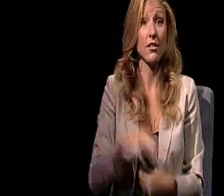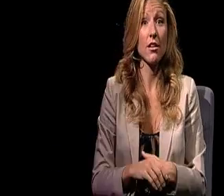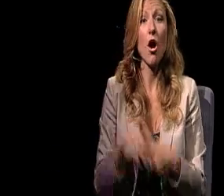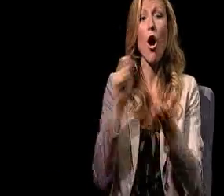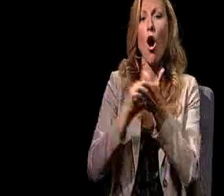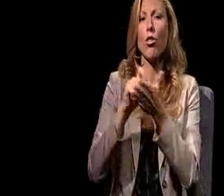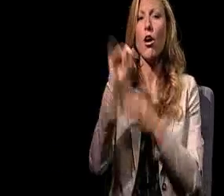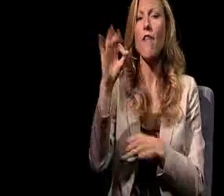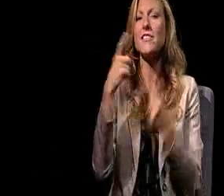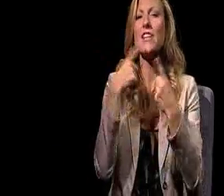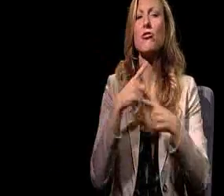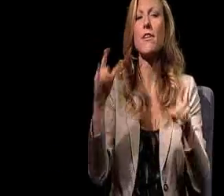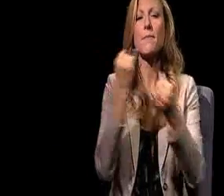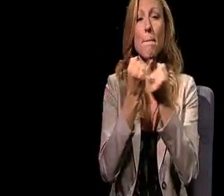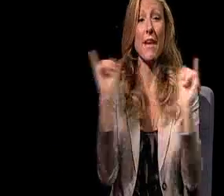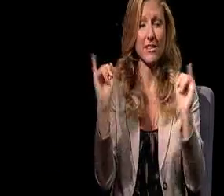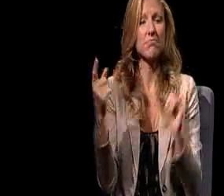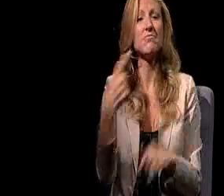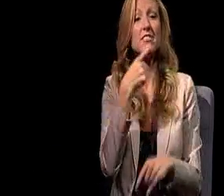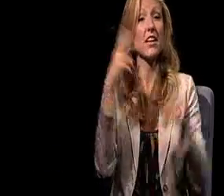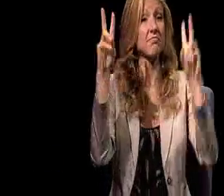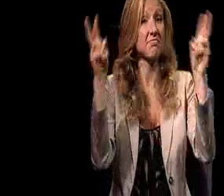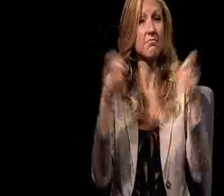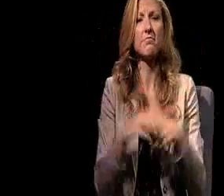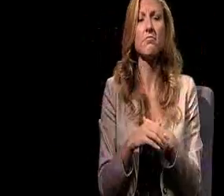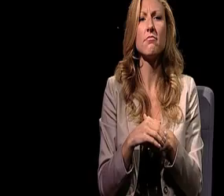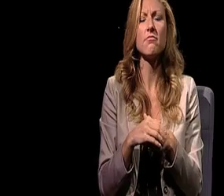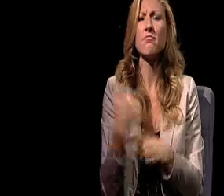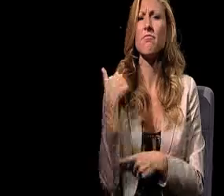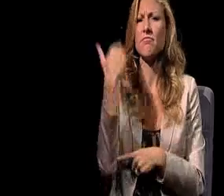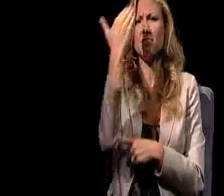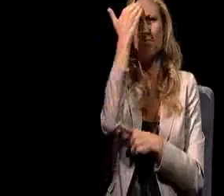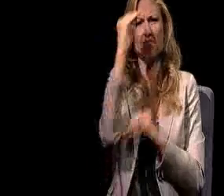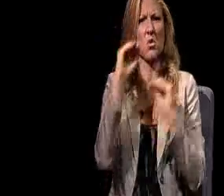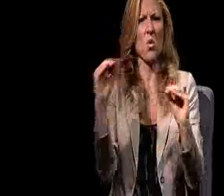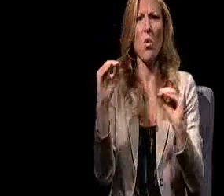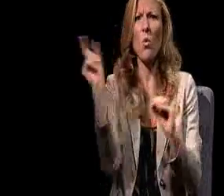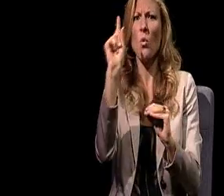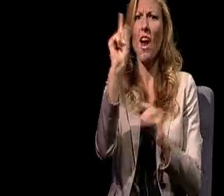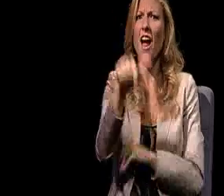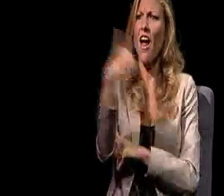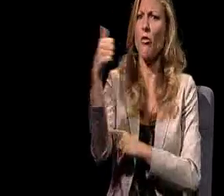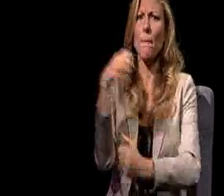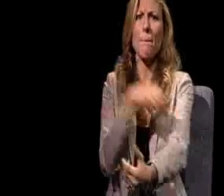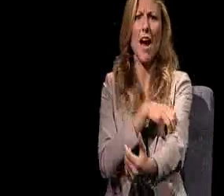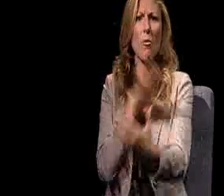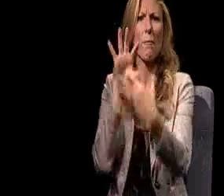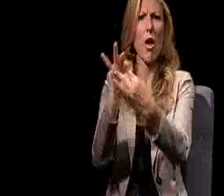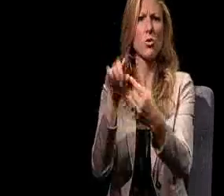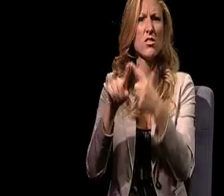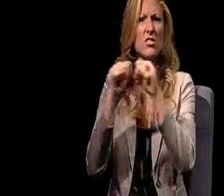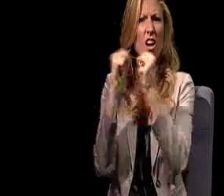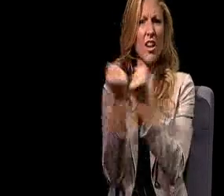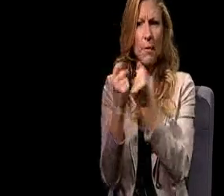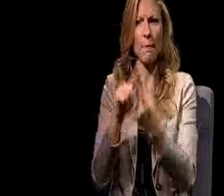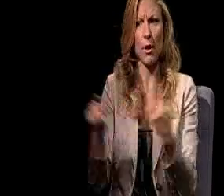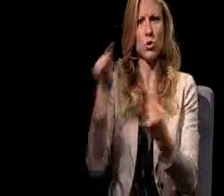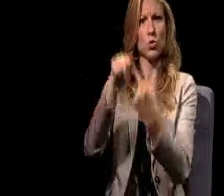author of the Declaration of Independence said, "I know of no safe depository of the ultimate powers of the society